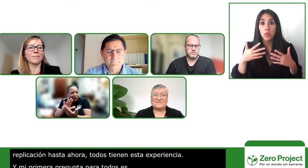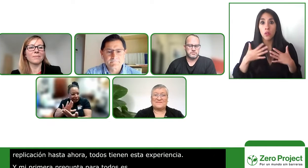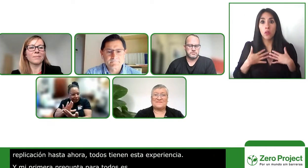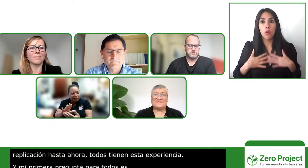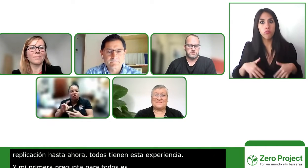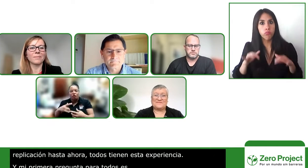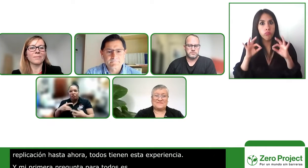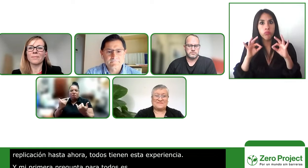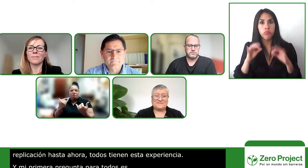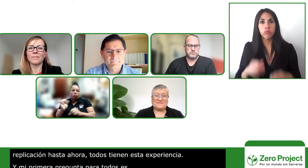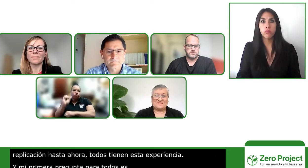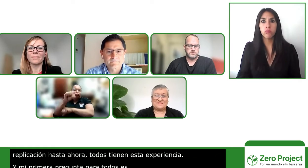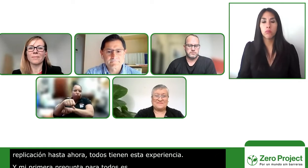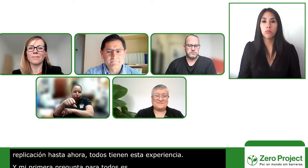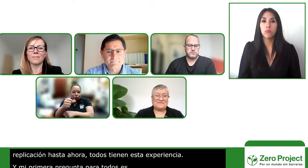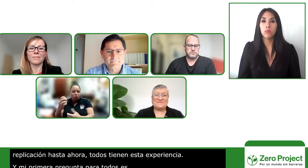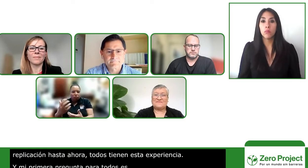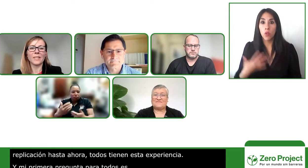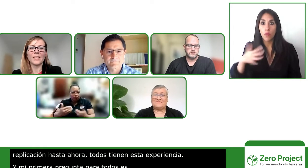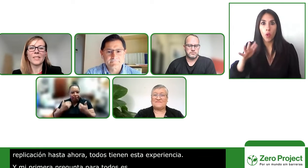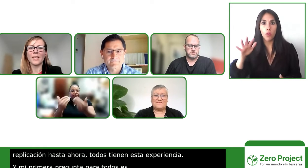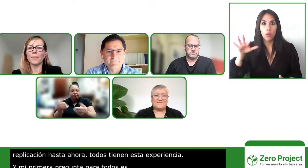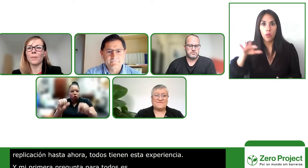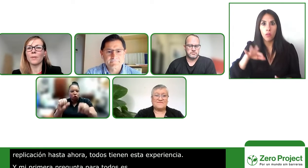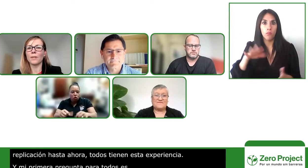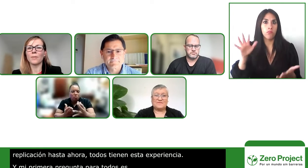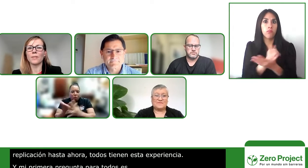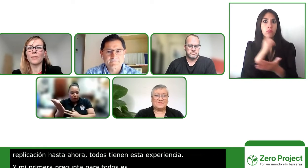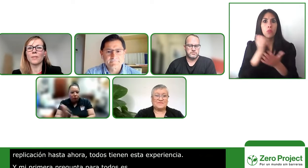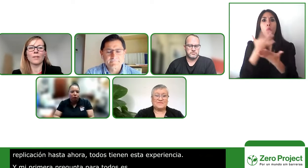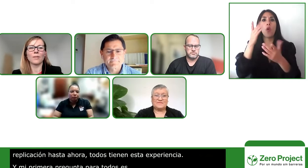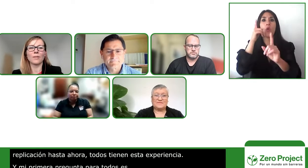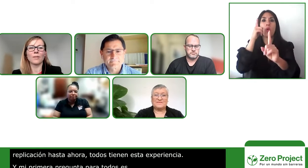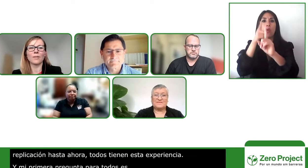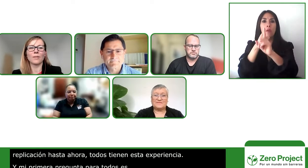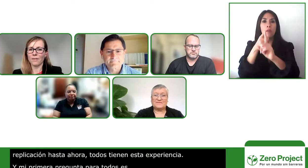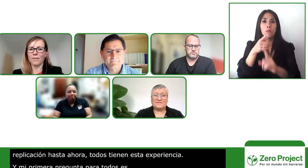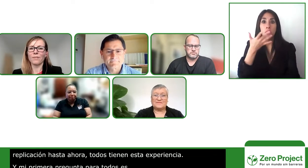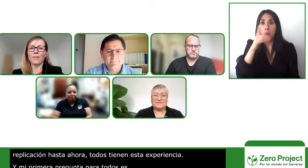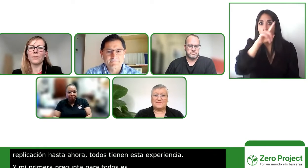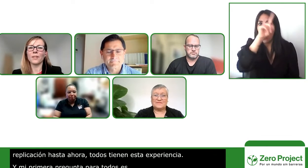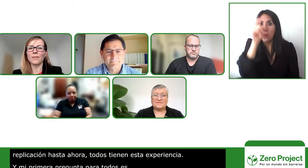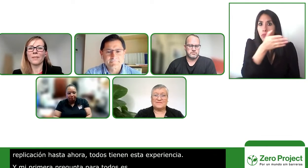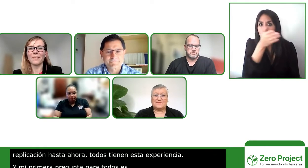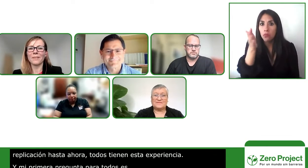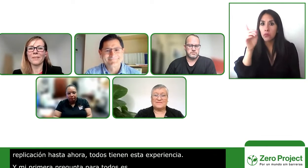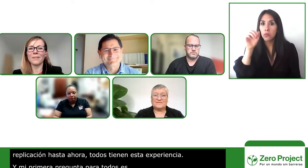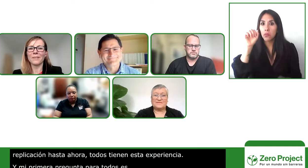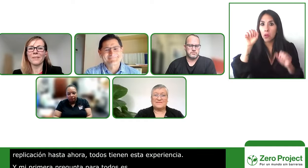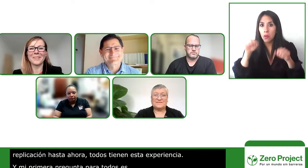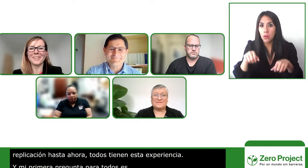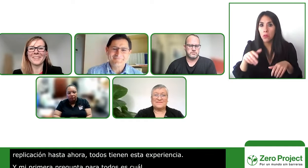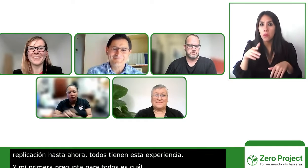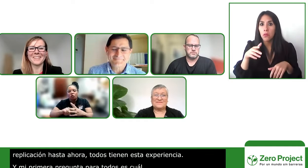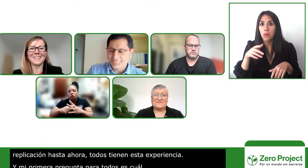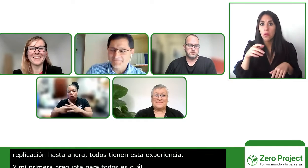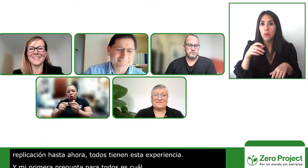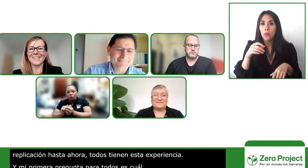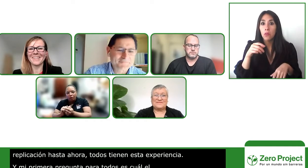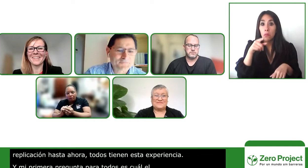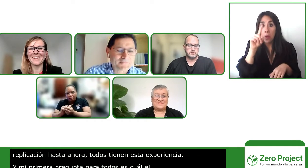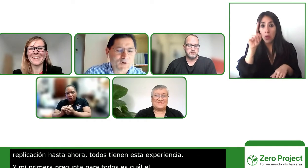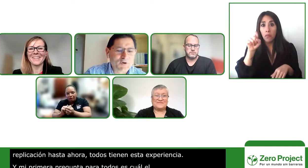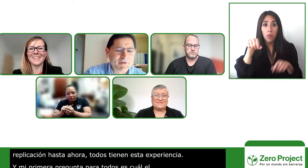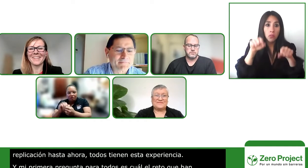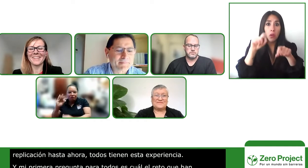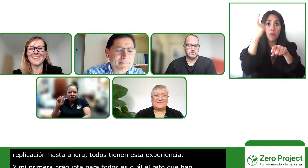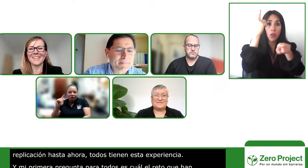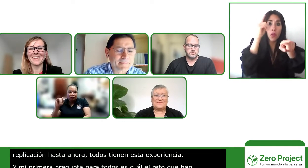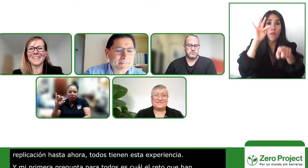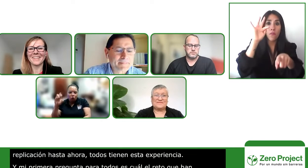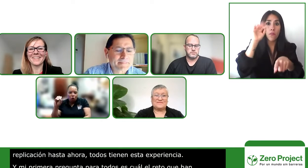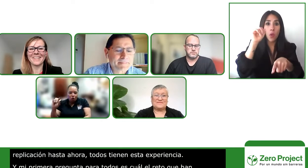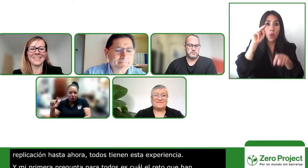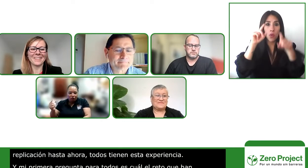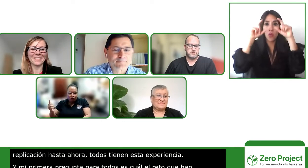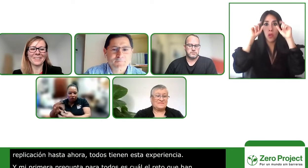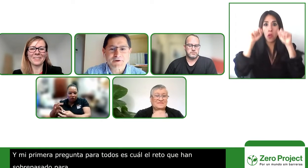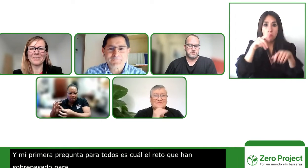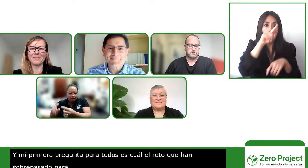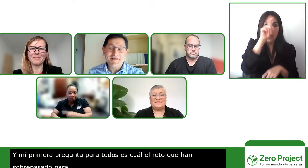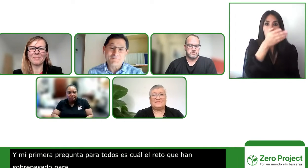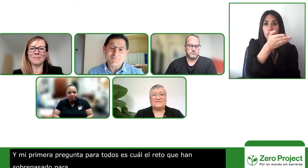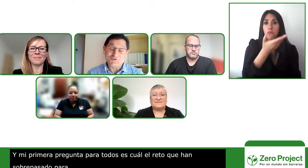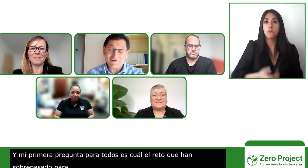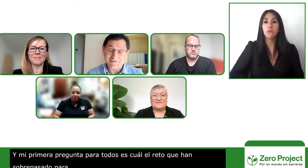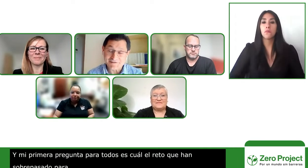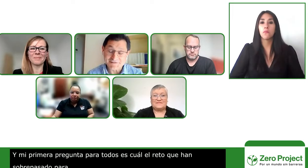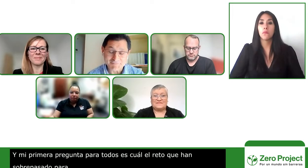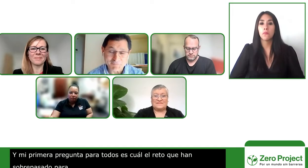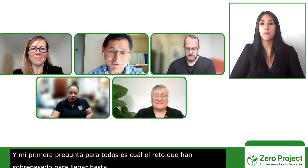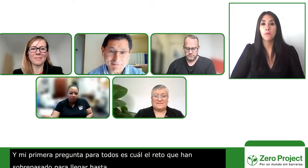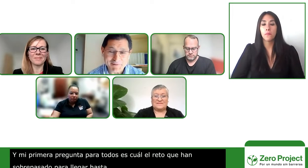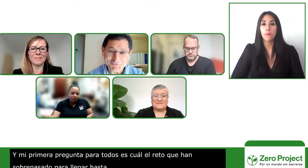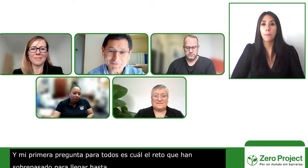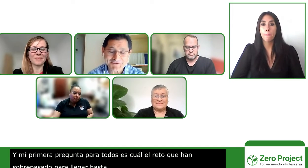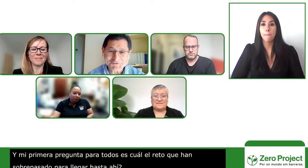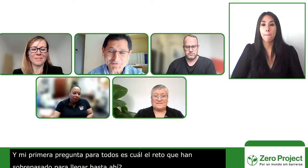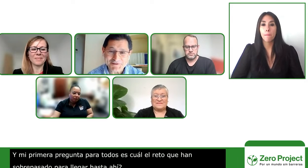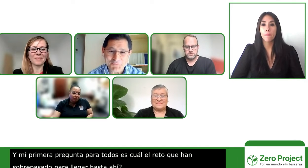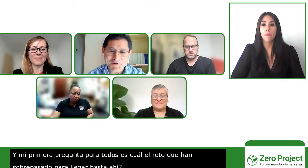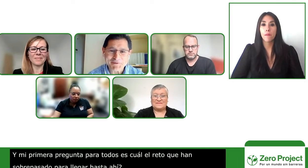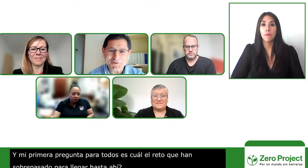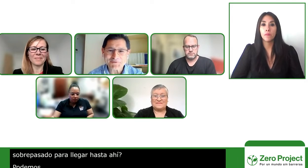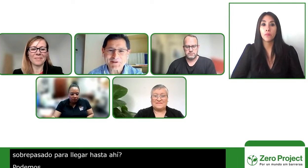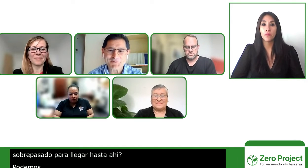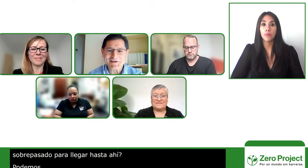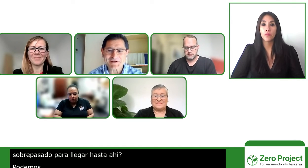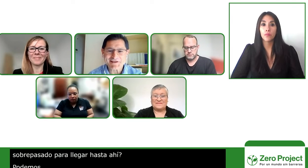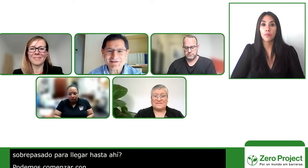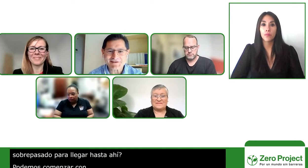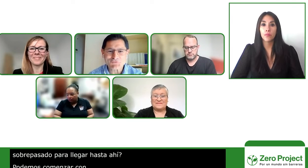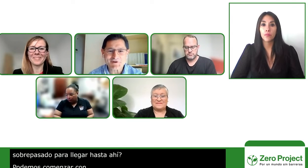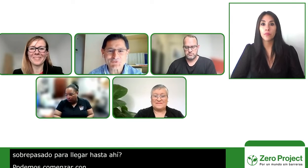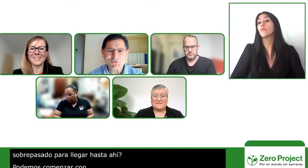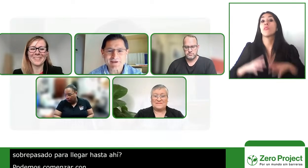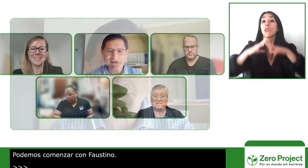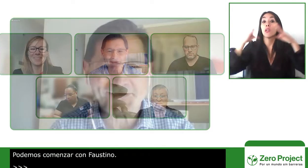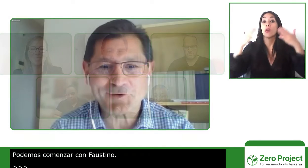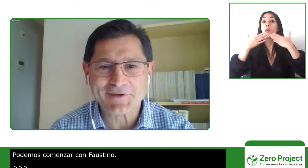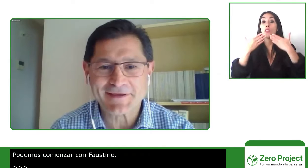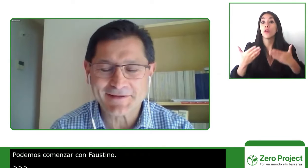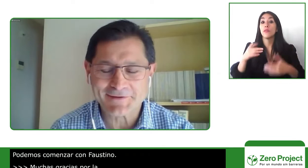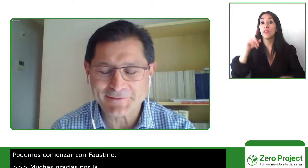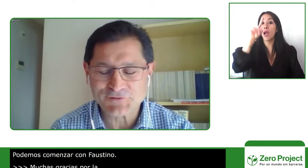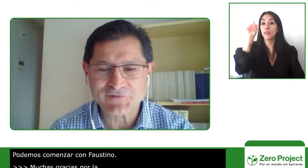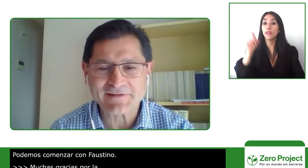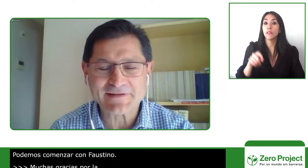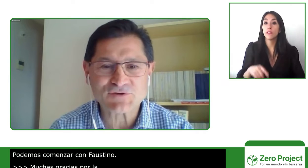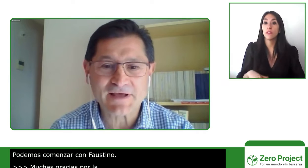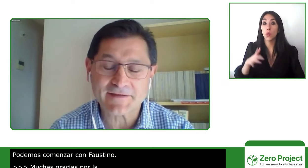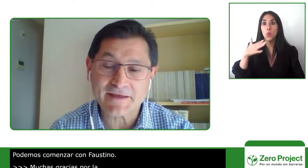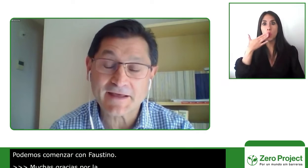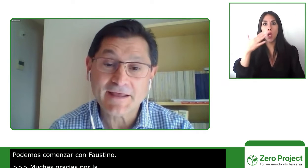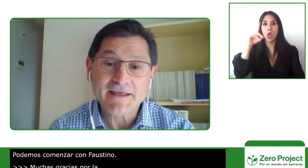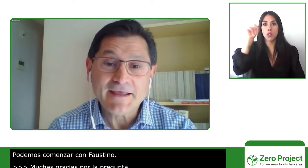if we could start with faustino please it's a very good question and i think it's